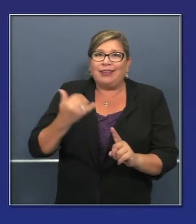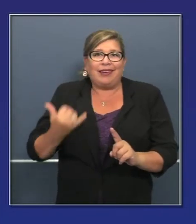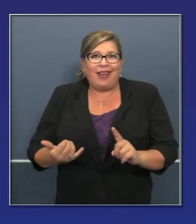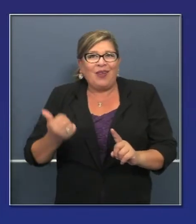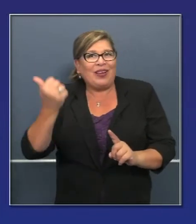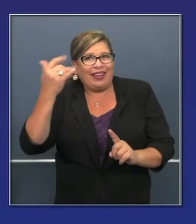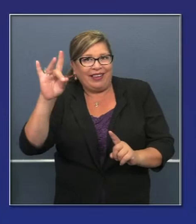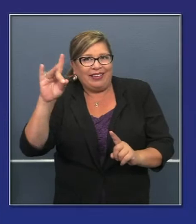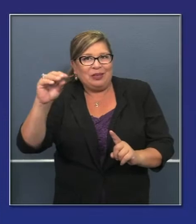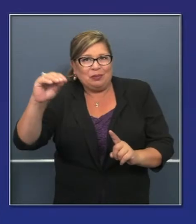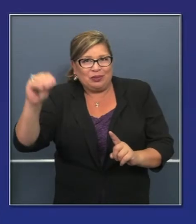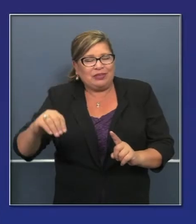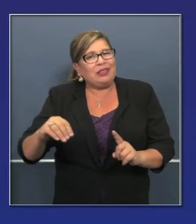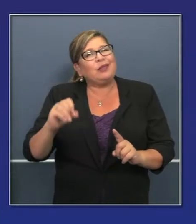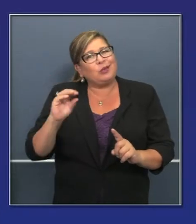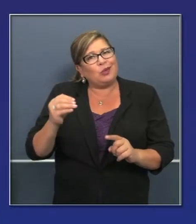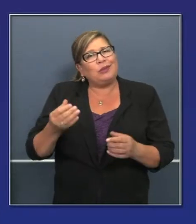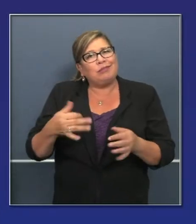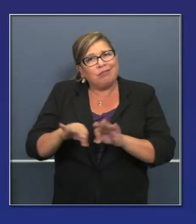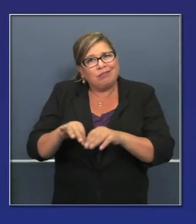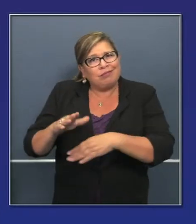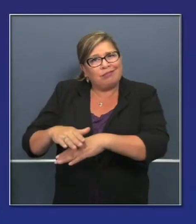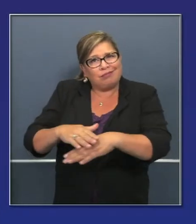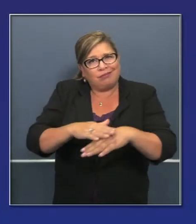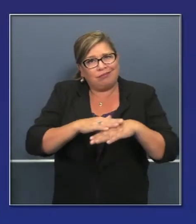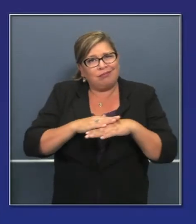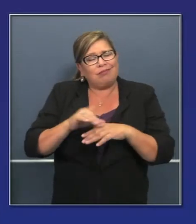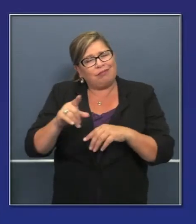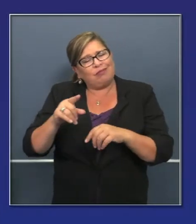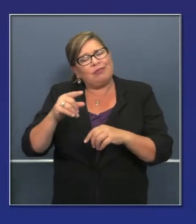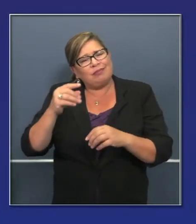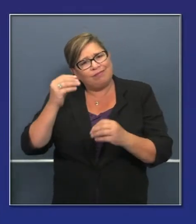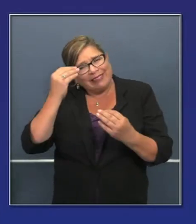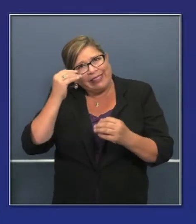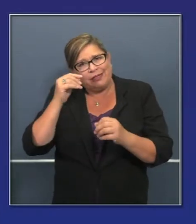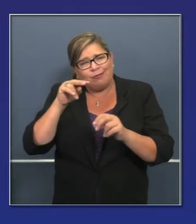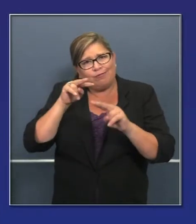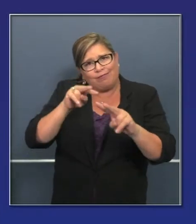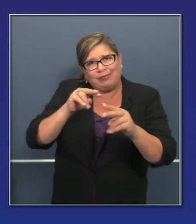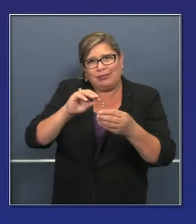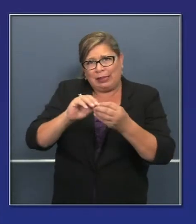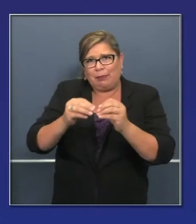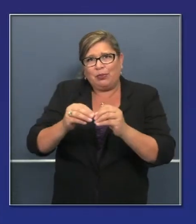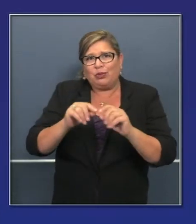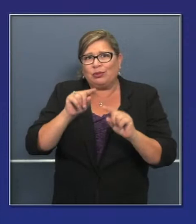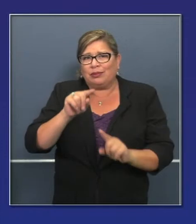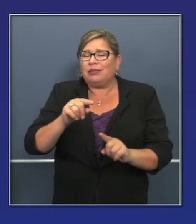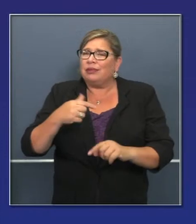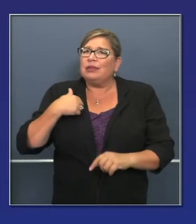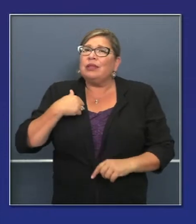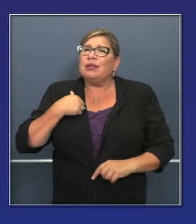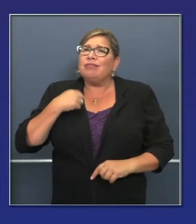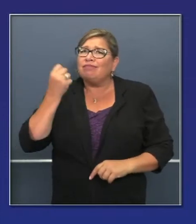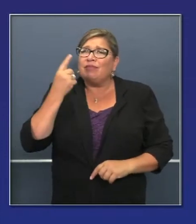of consideration always for us a point of concern again one we anticipated in terms of our overall